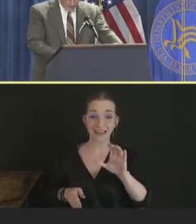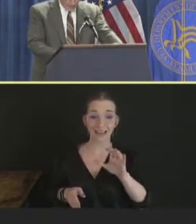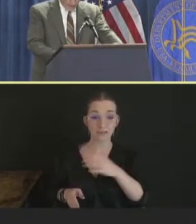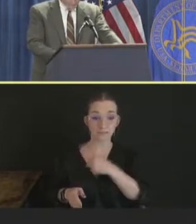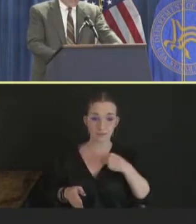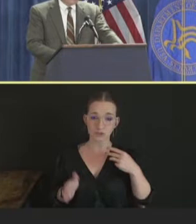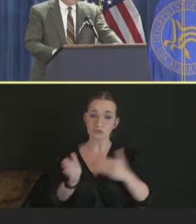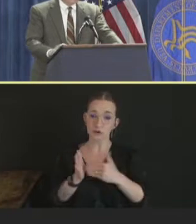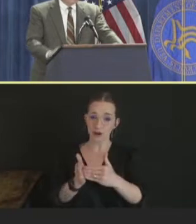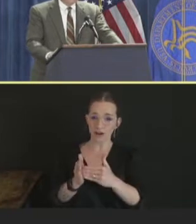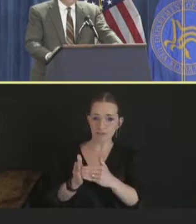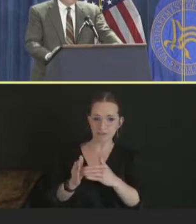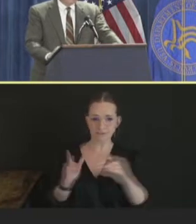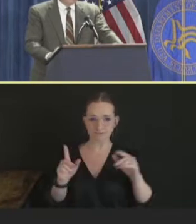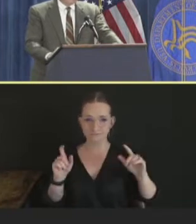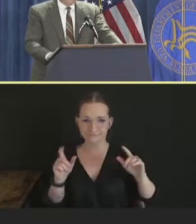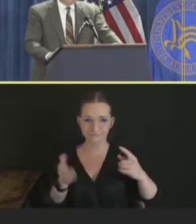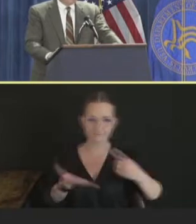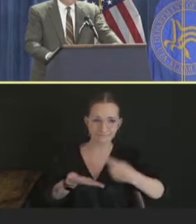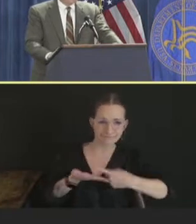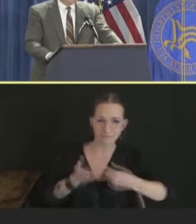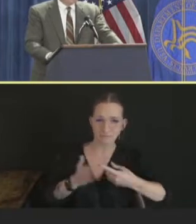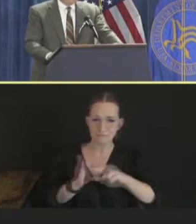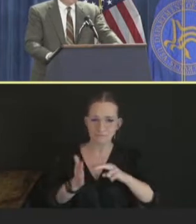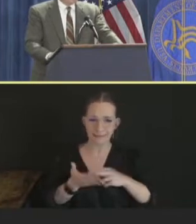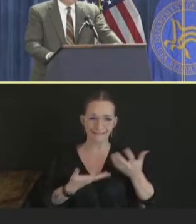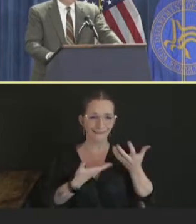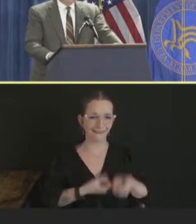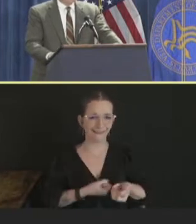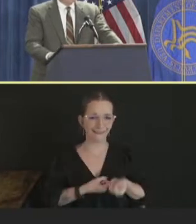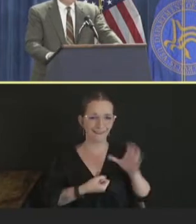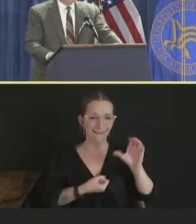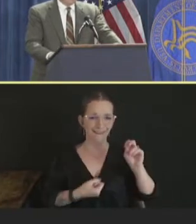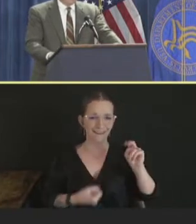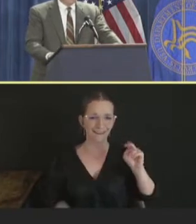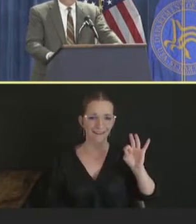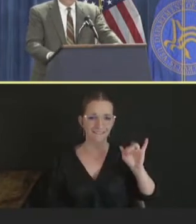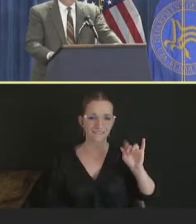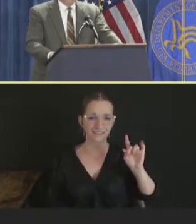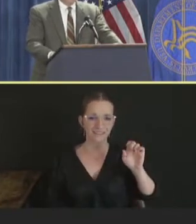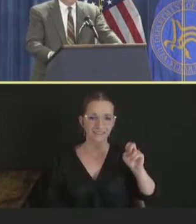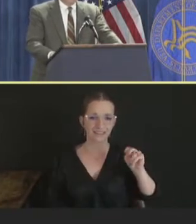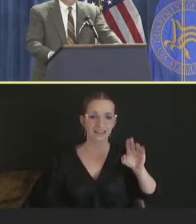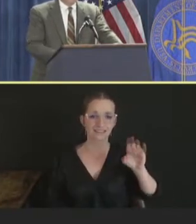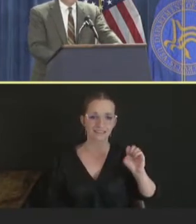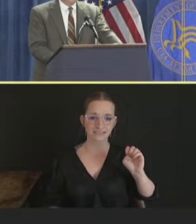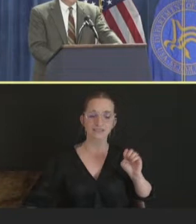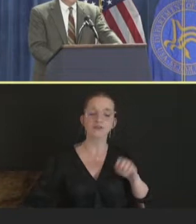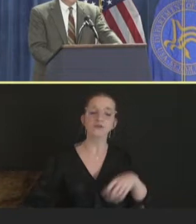And so, I want to want just briefly to go over again, how we arrived at the definition